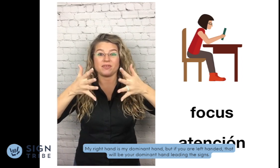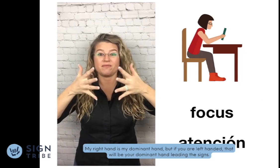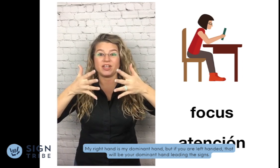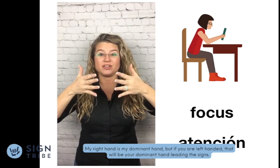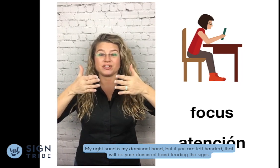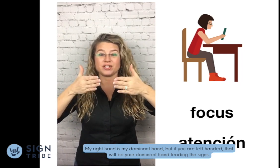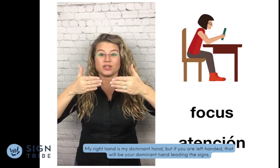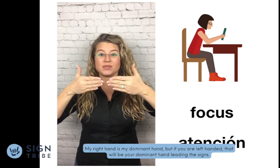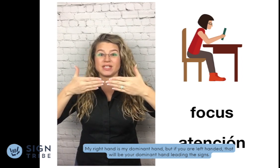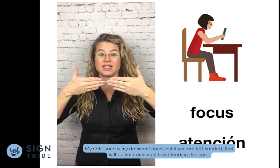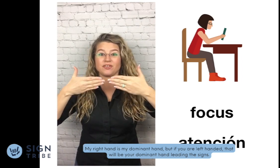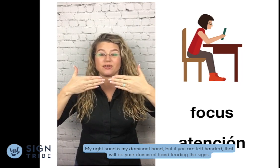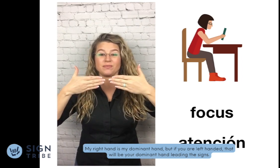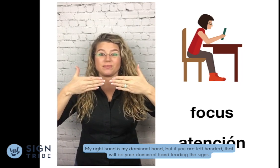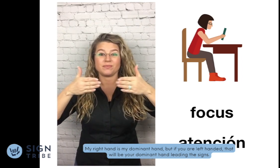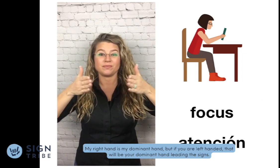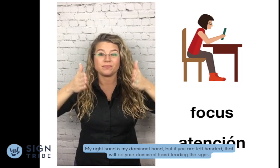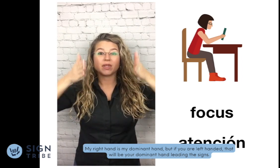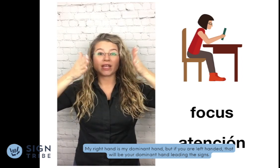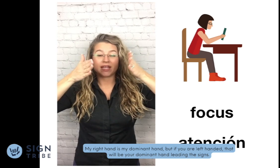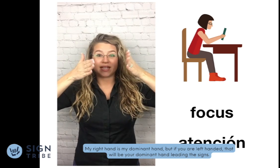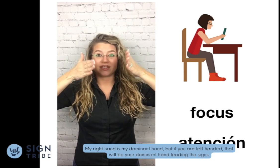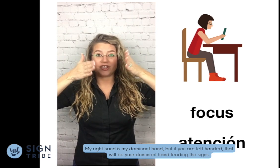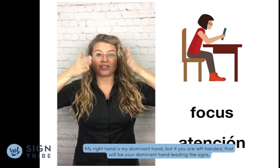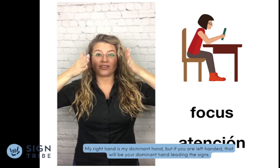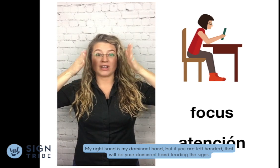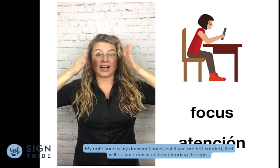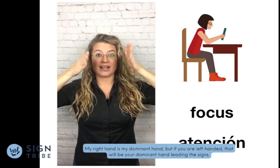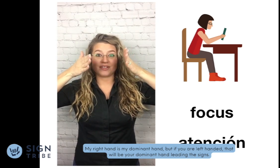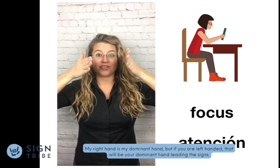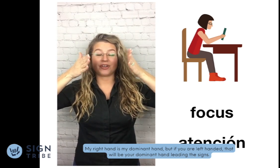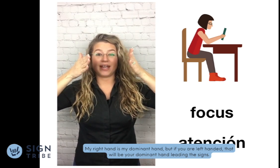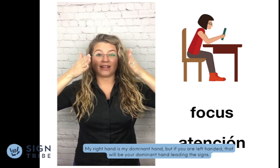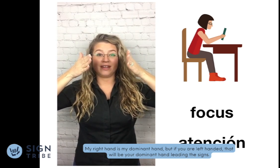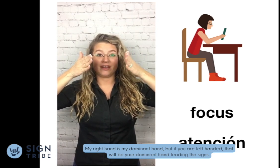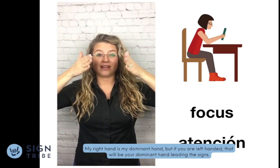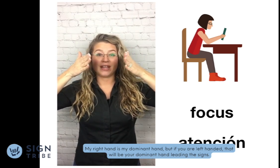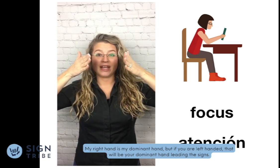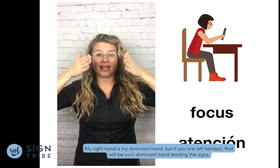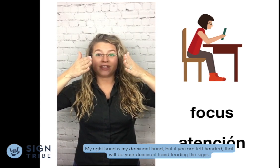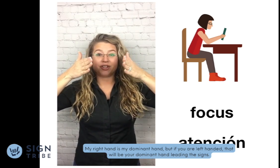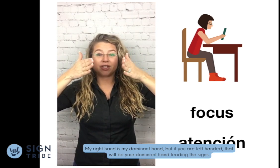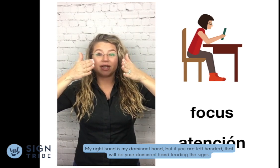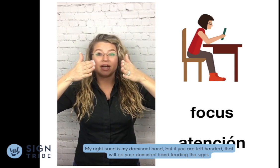fingers close together, next to your eyes or your head, and then you're going to come